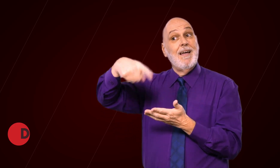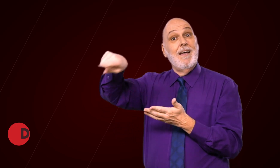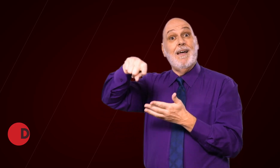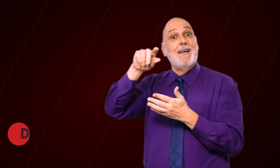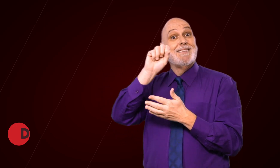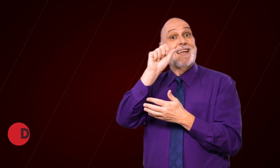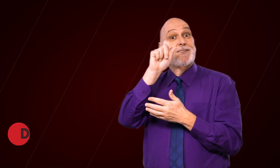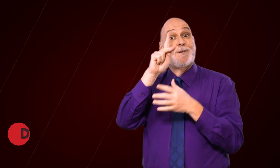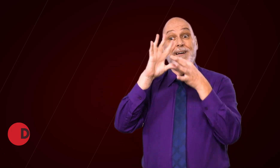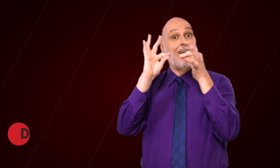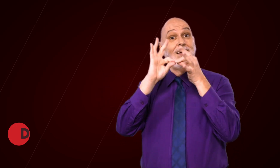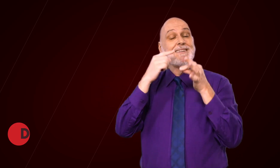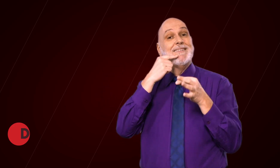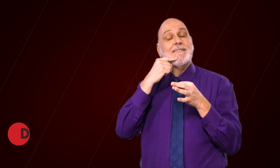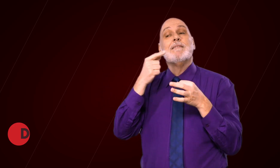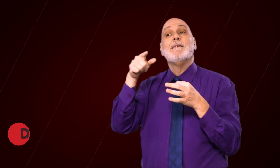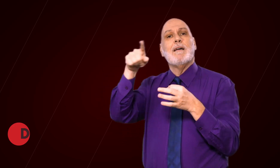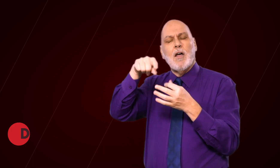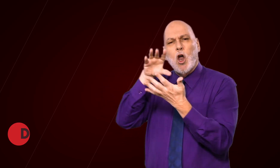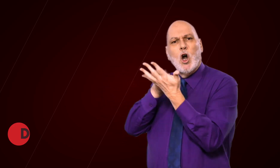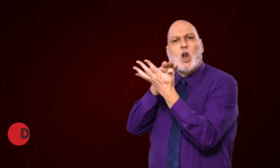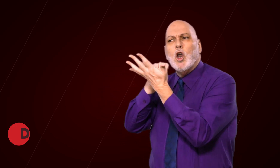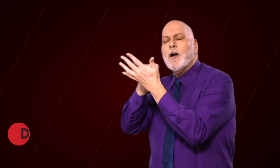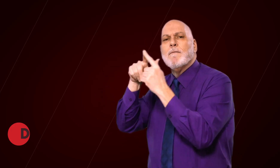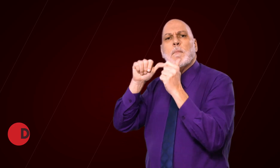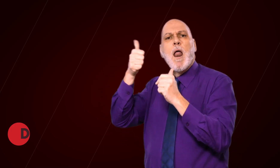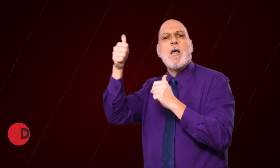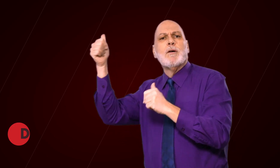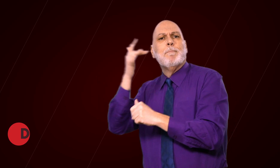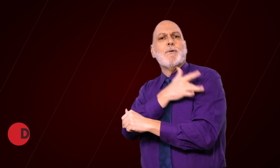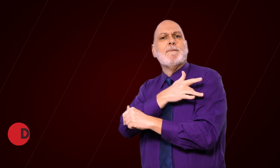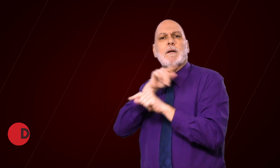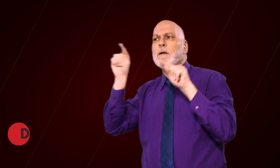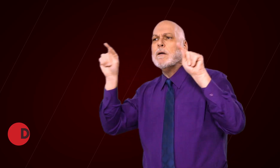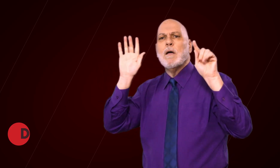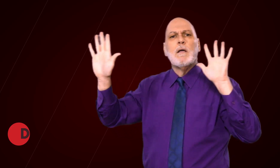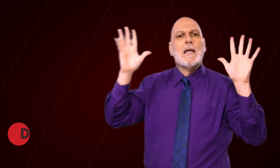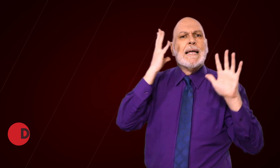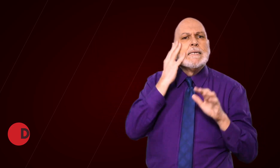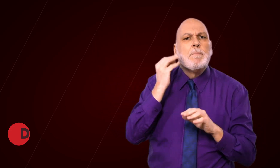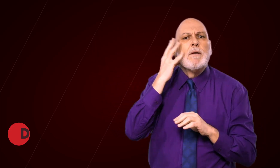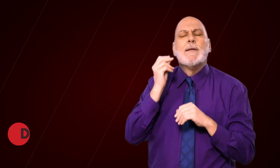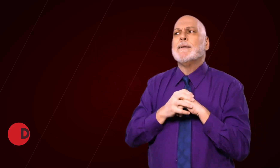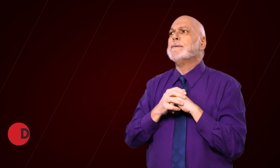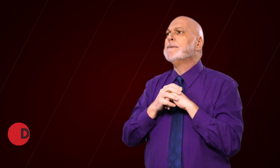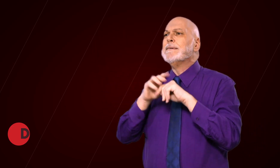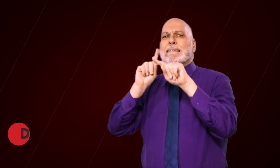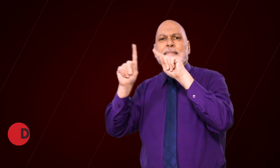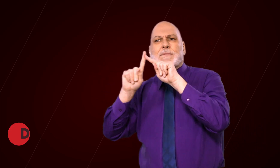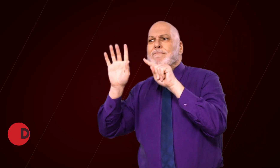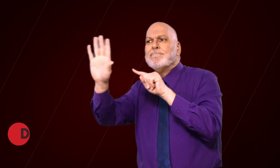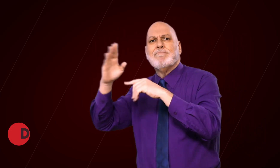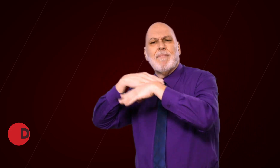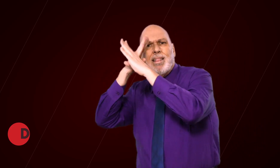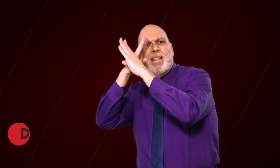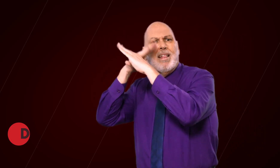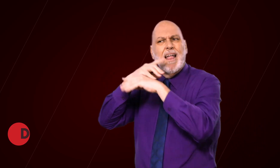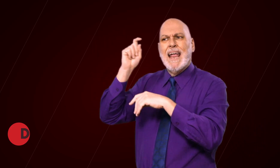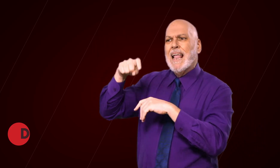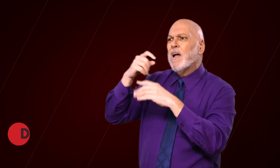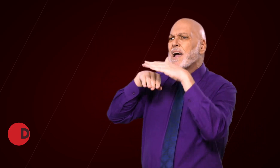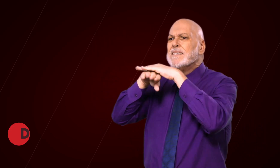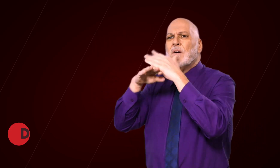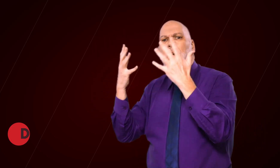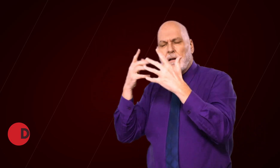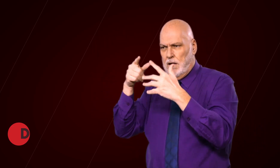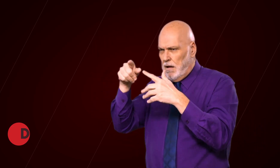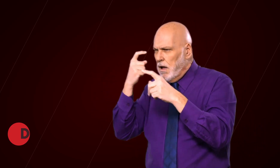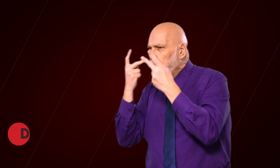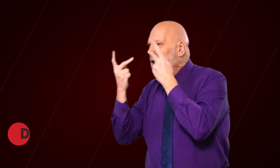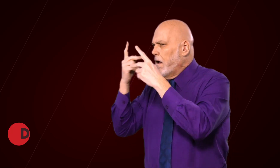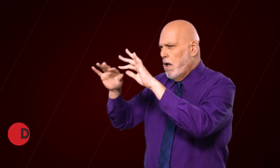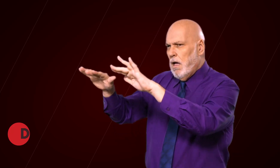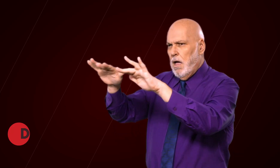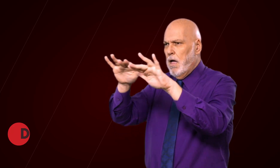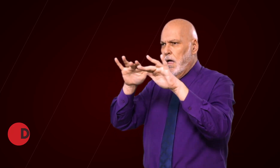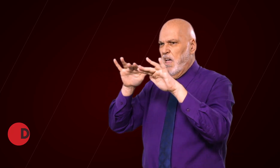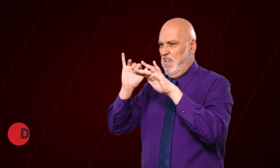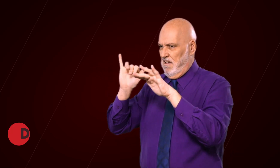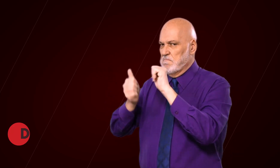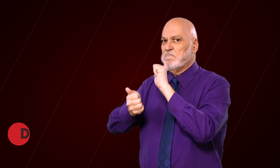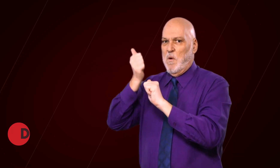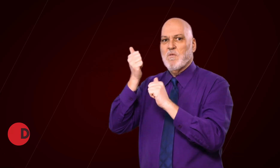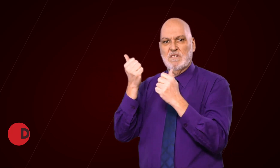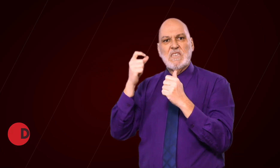They say they will learn from the experiences of other provinces,